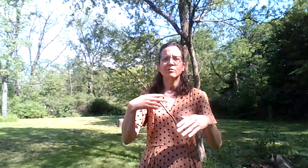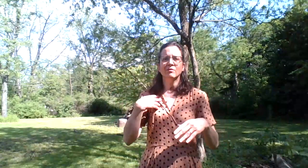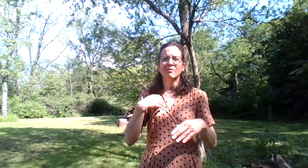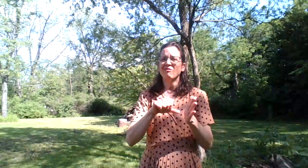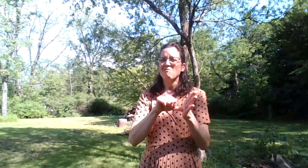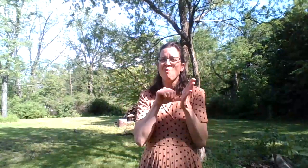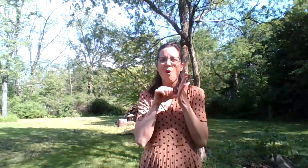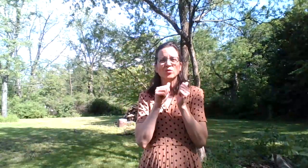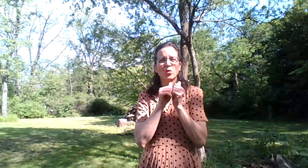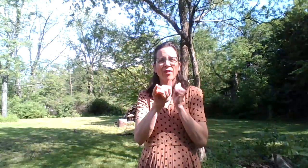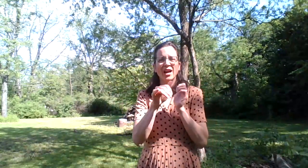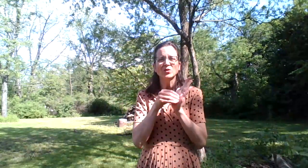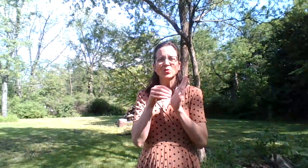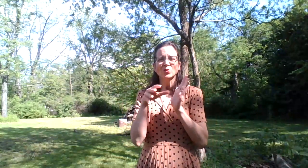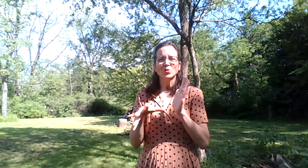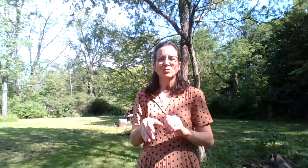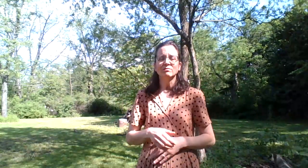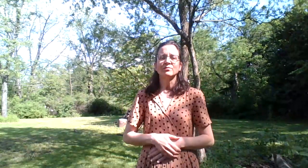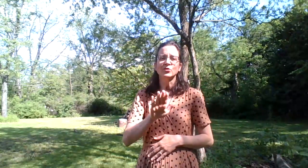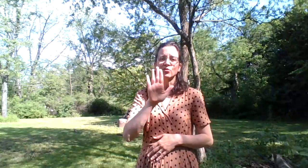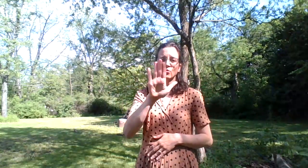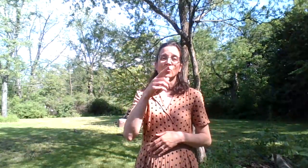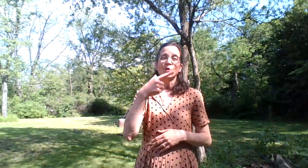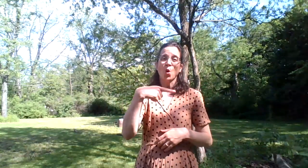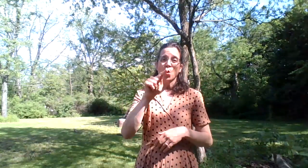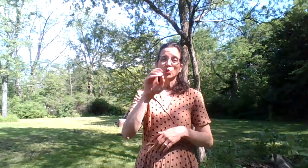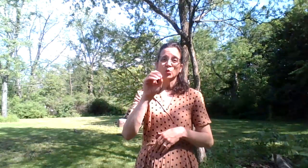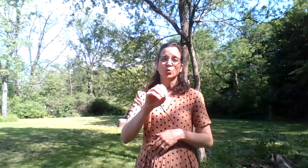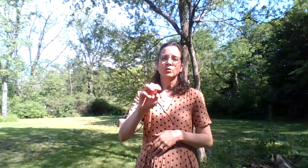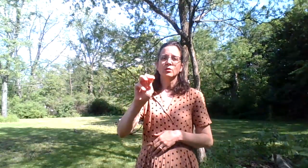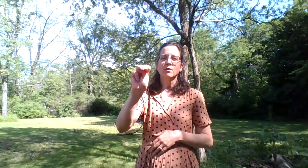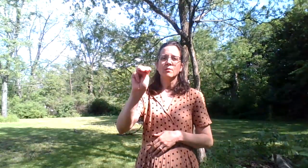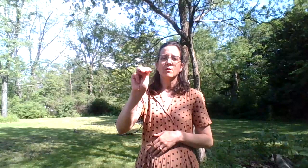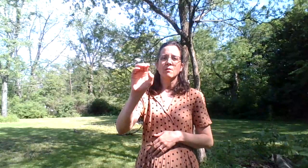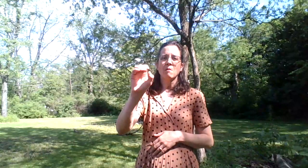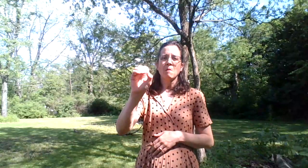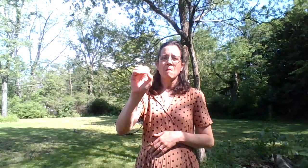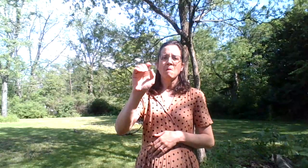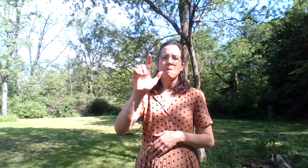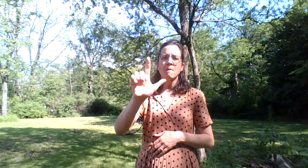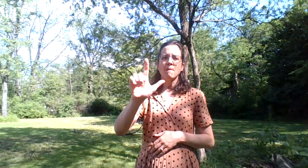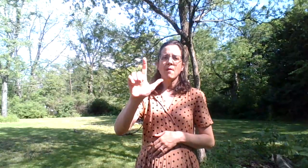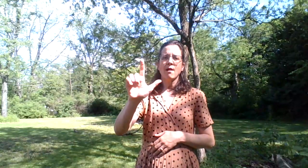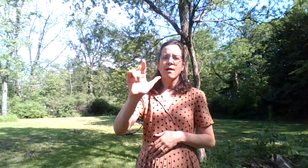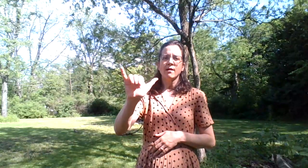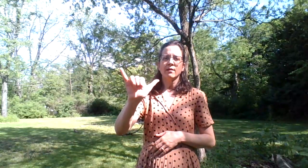I'm so impressed with this student. This award goes to Molly Bracken.